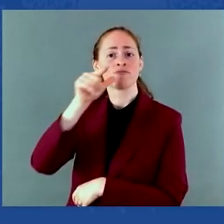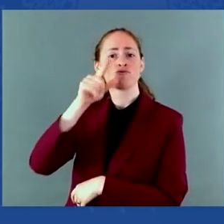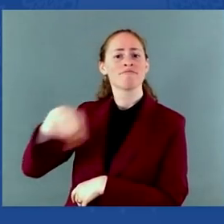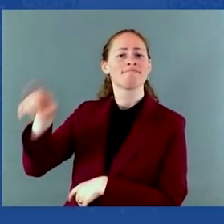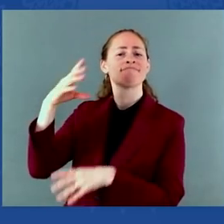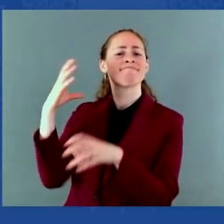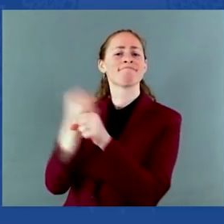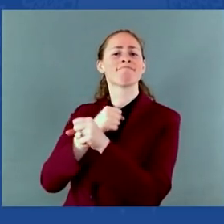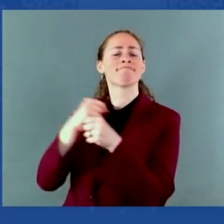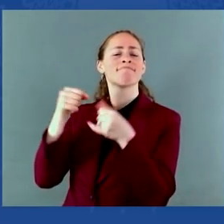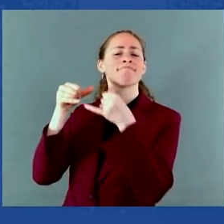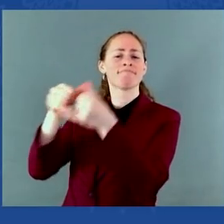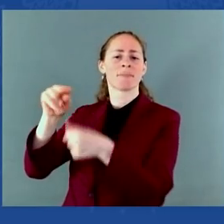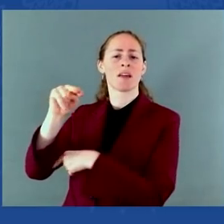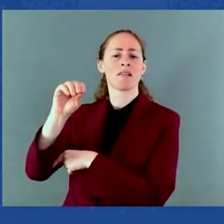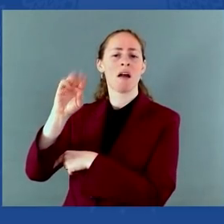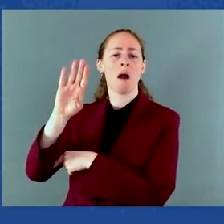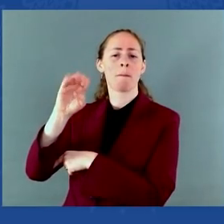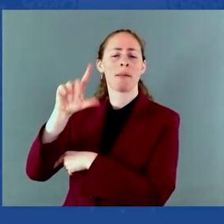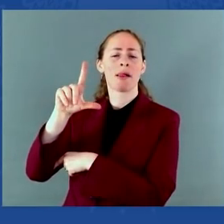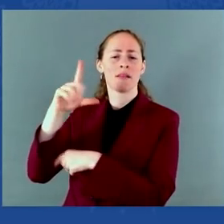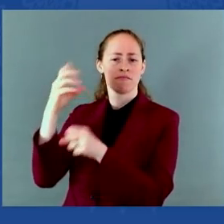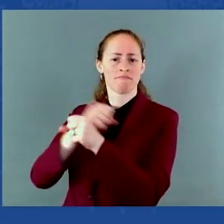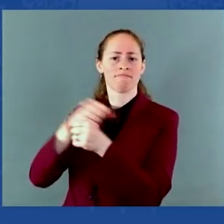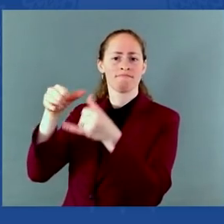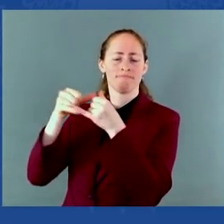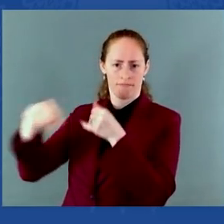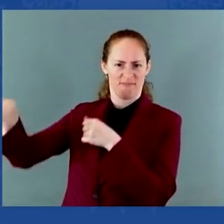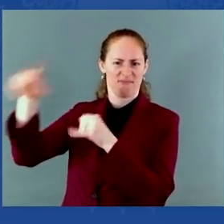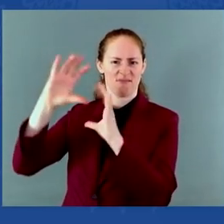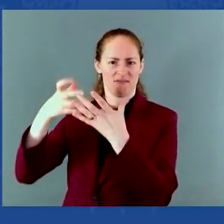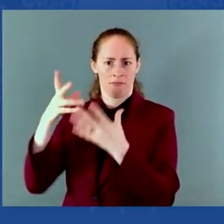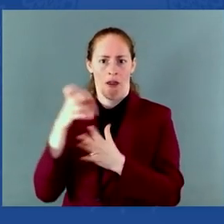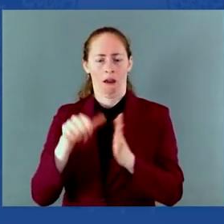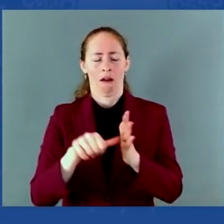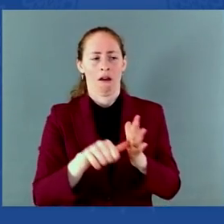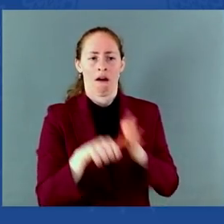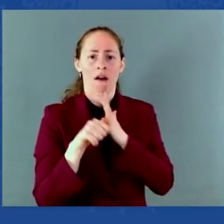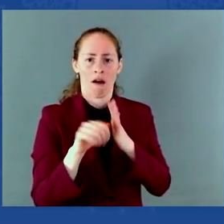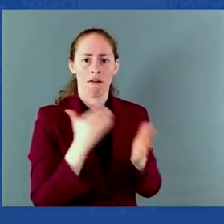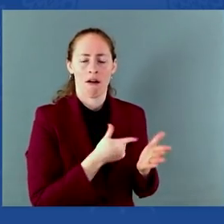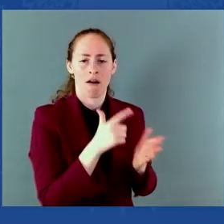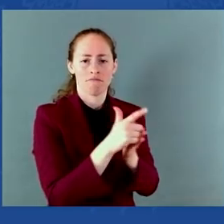it will reduce the deficit, and it will -- it's totally paid for -- and it's going to reduce inflation,